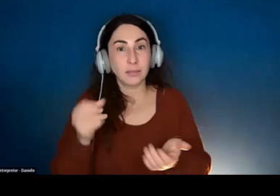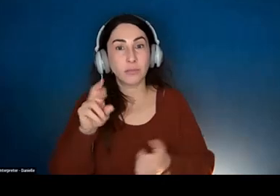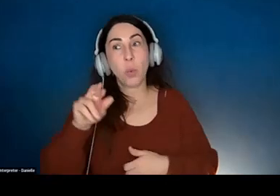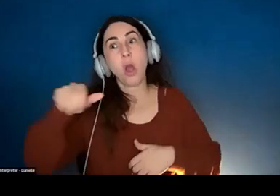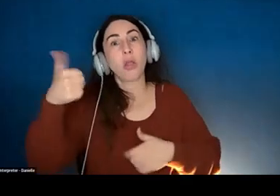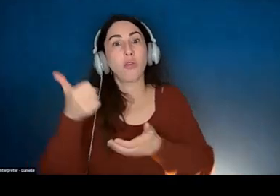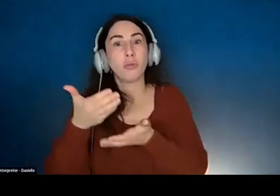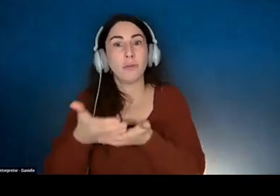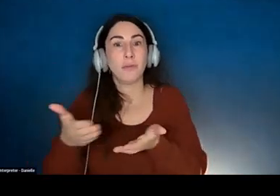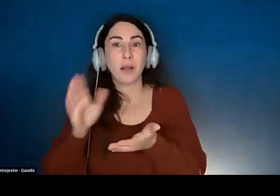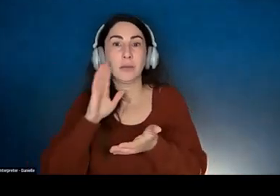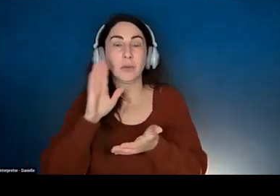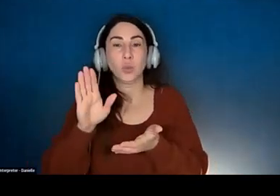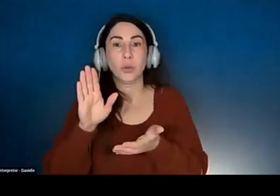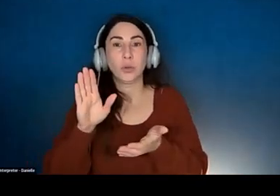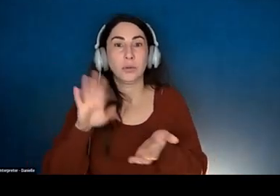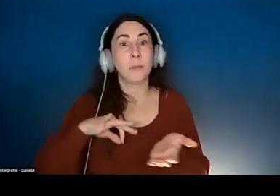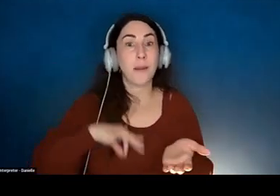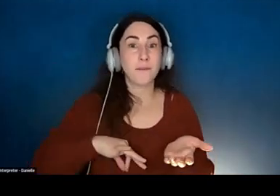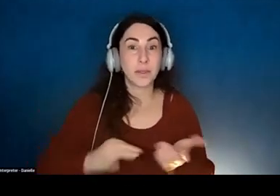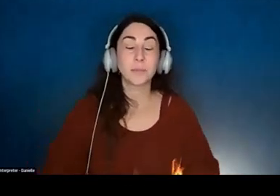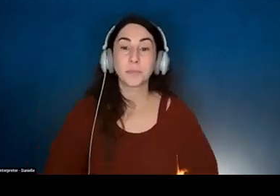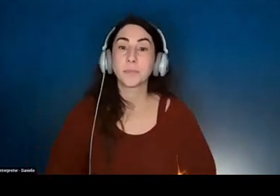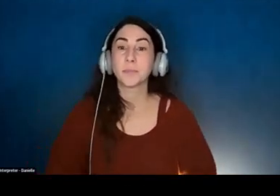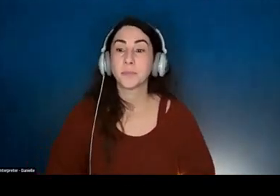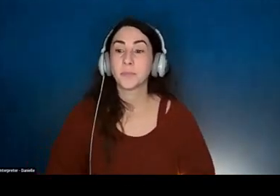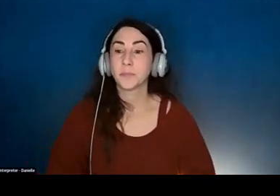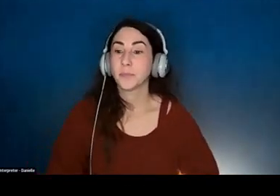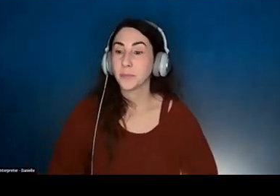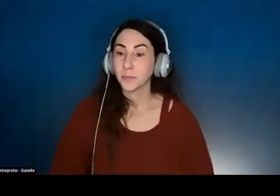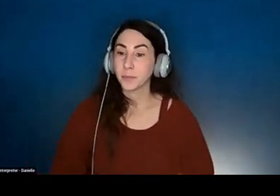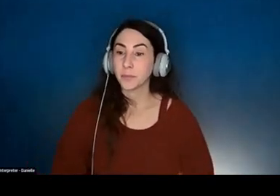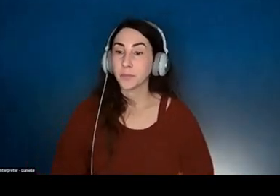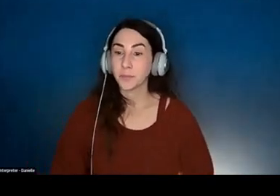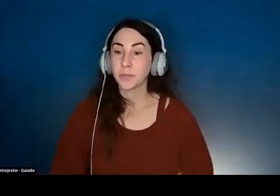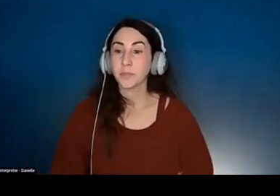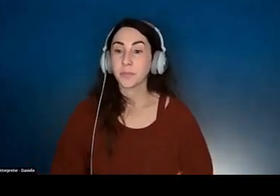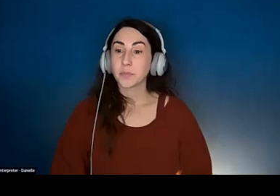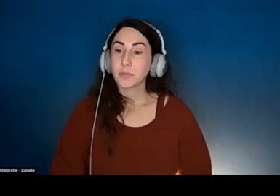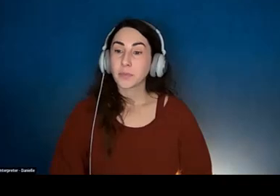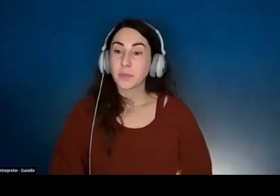This was exceptionally helpful because our